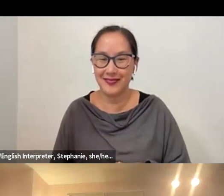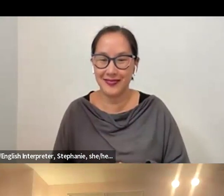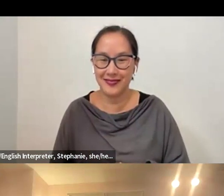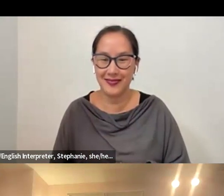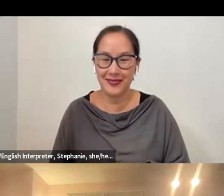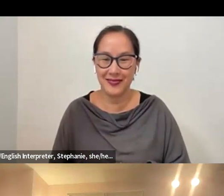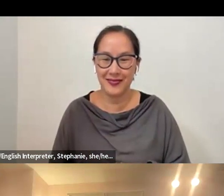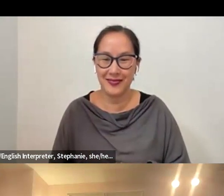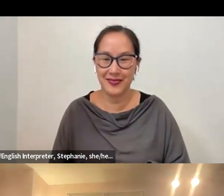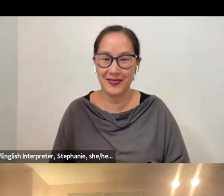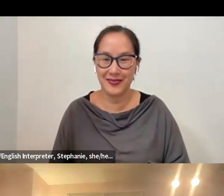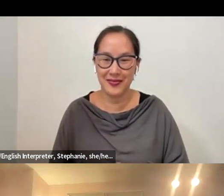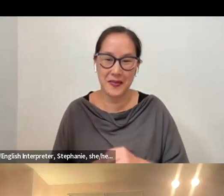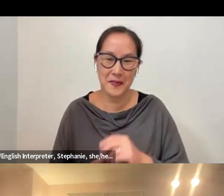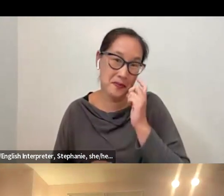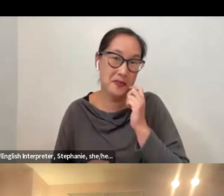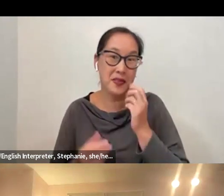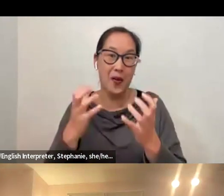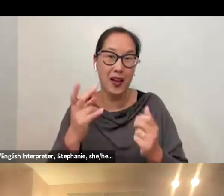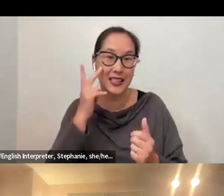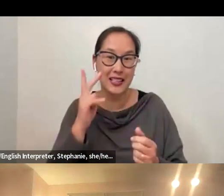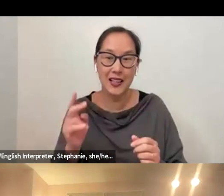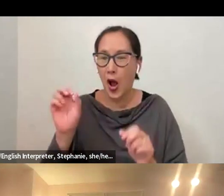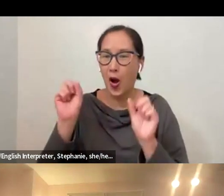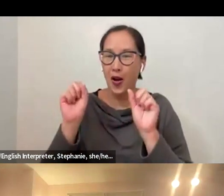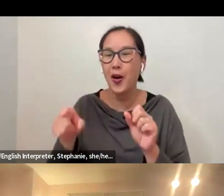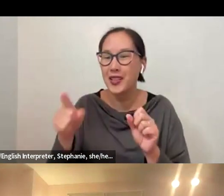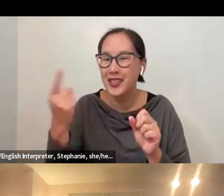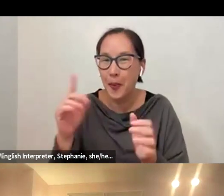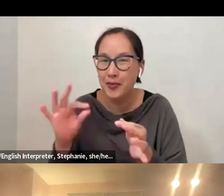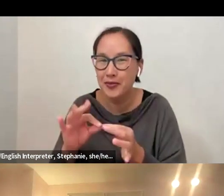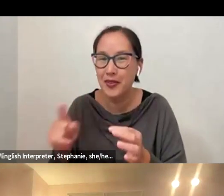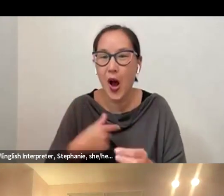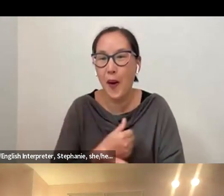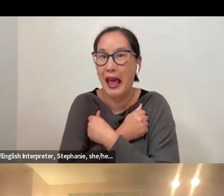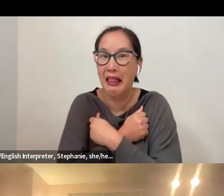more people. Oh, absolutely loved that scene. I'm getting a comment.